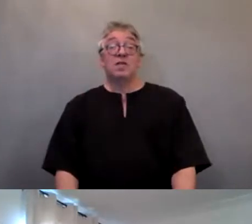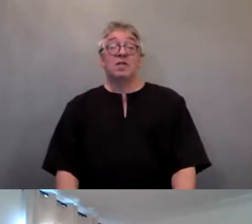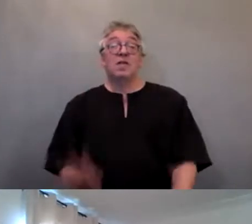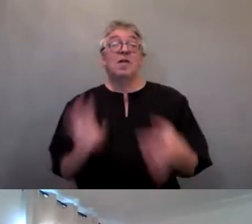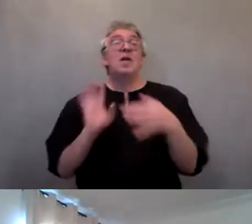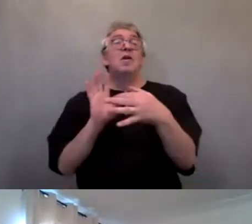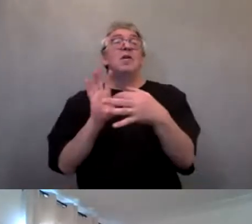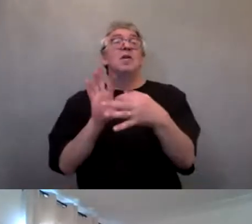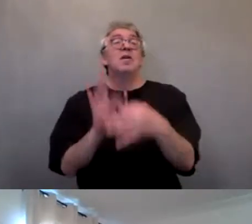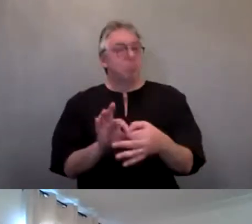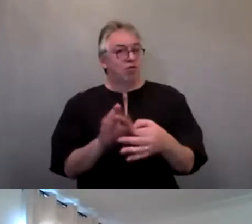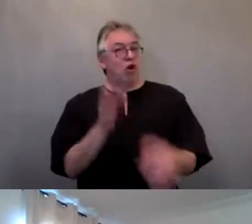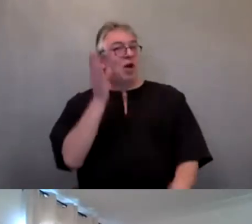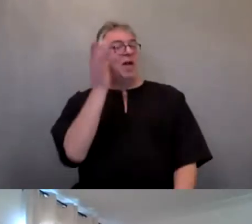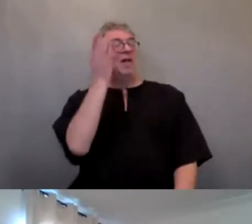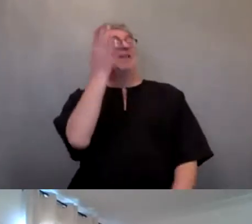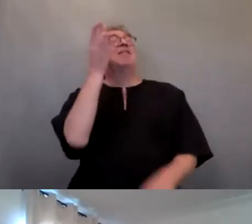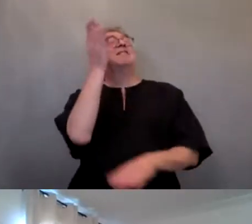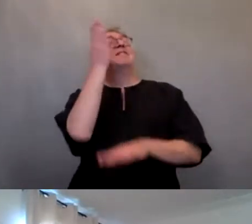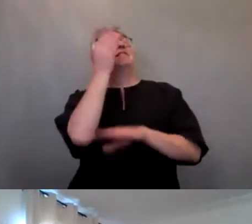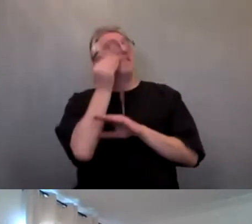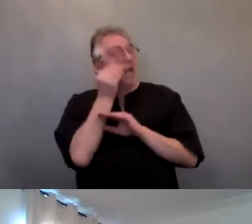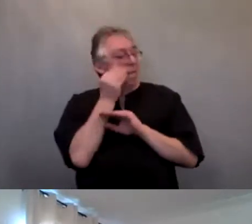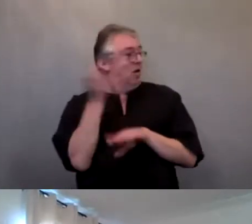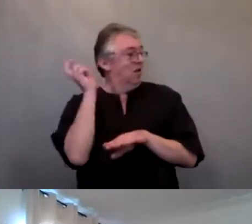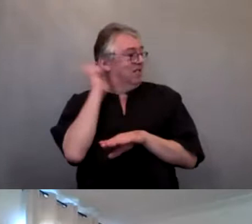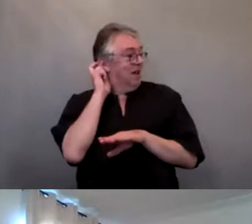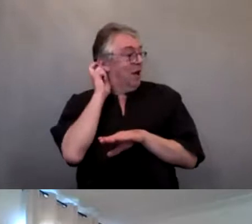it. The first question is